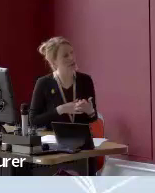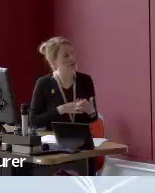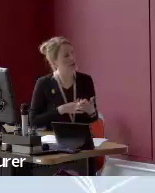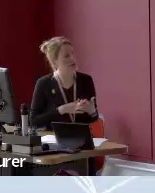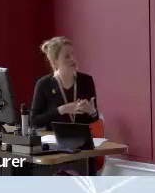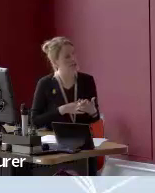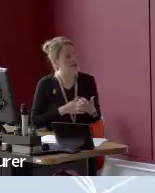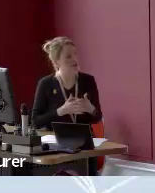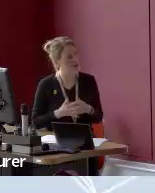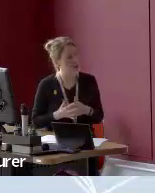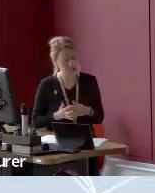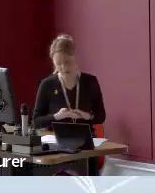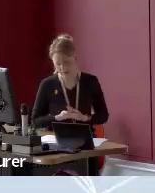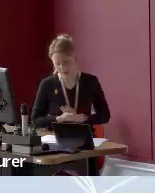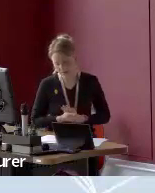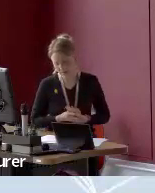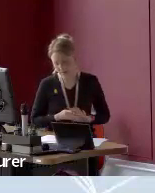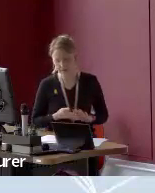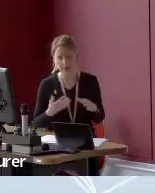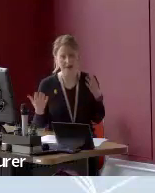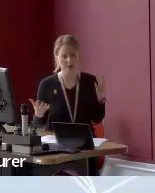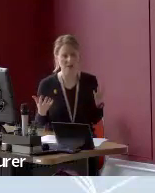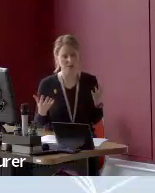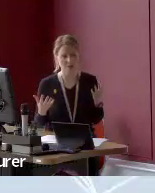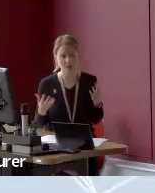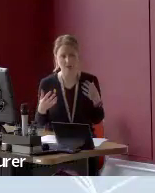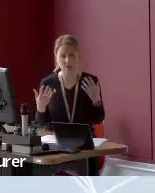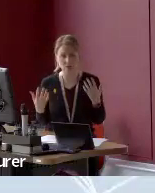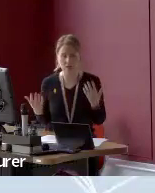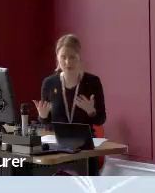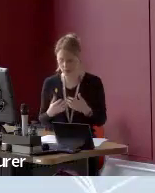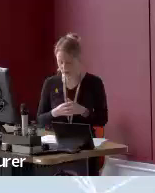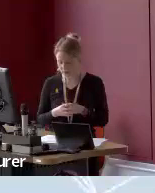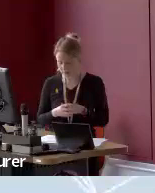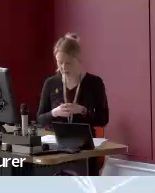has the right to meaningful health information and at the observatory. We routinely translate